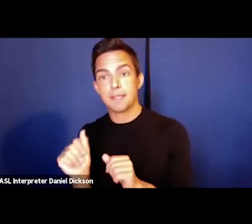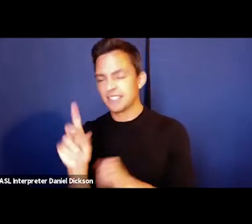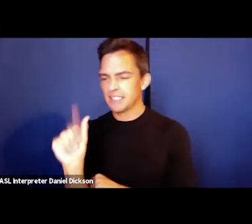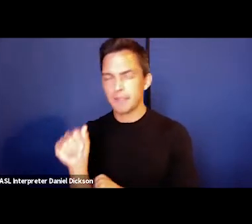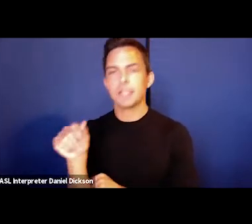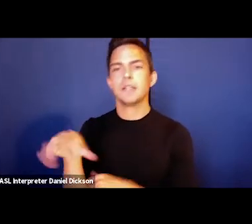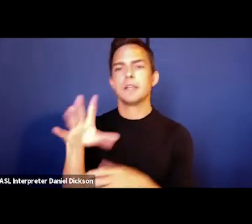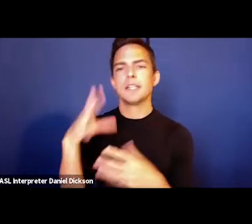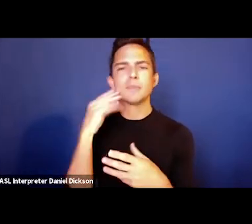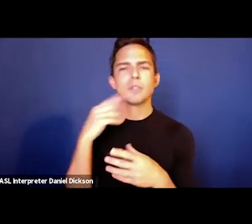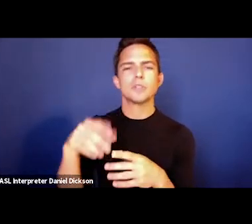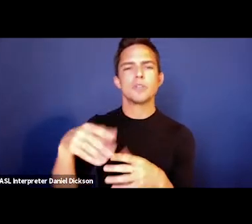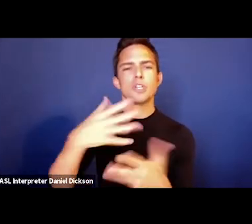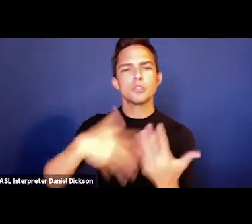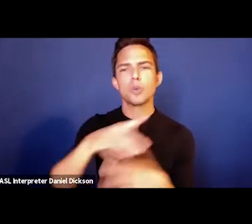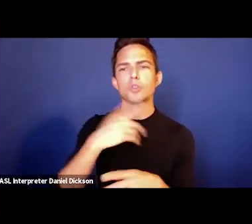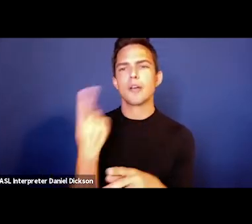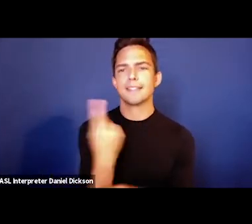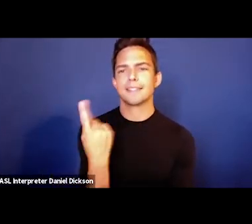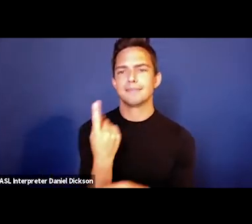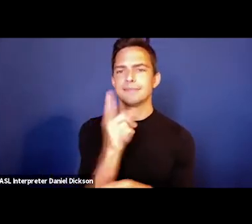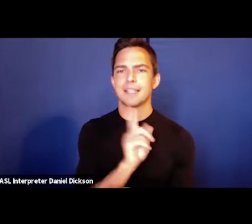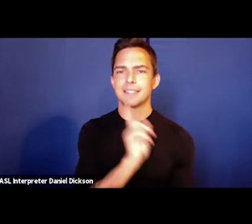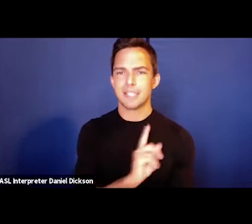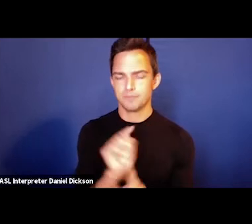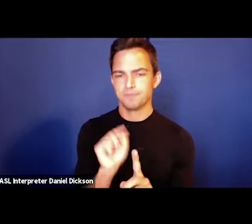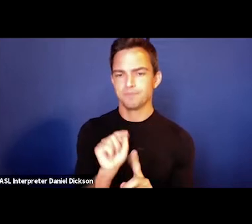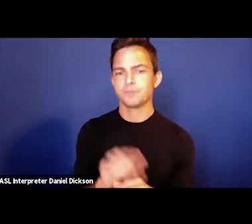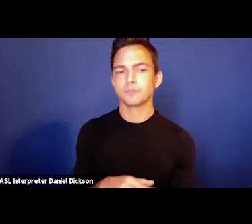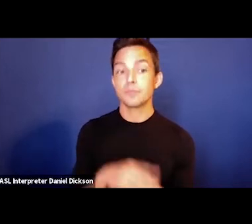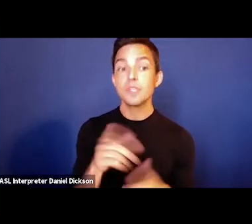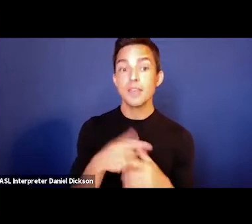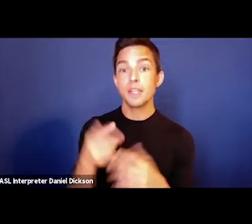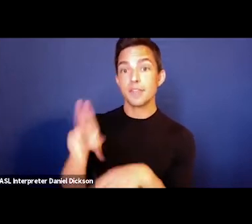isolation and loneliness. Then we're going to really use the national survey on health and